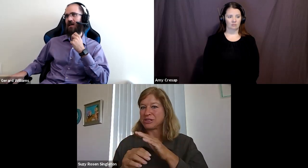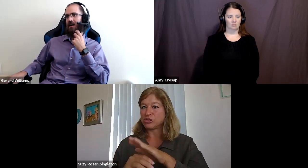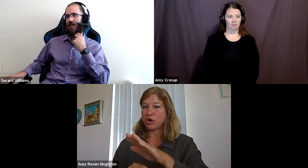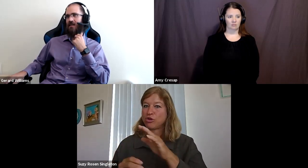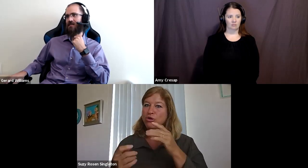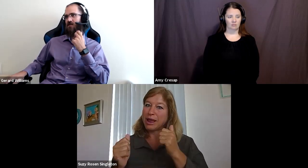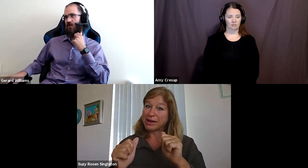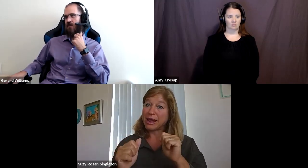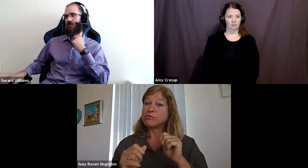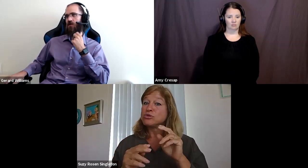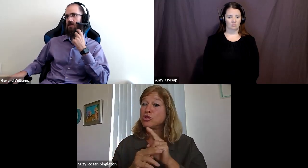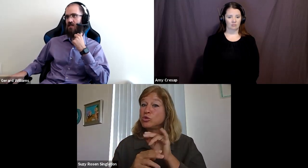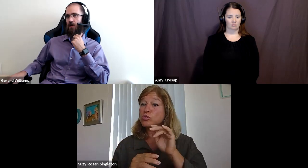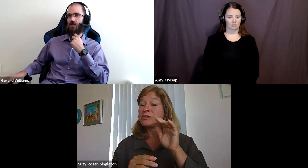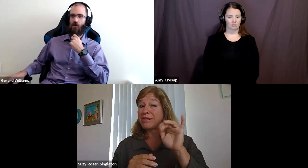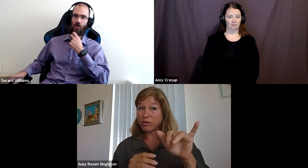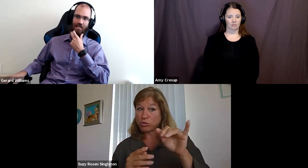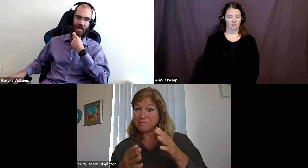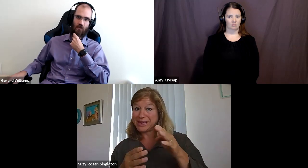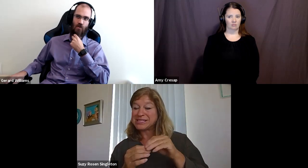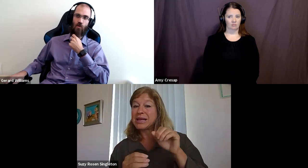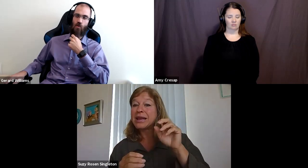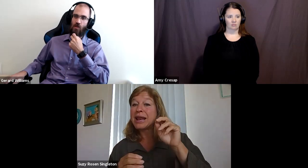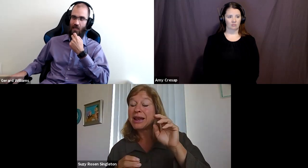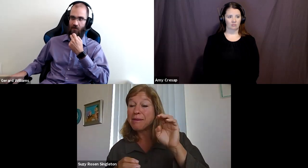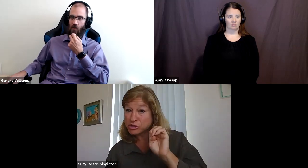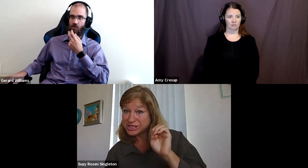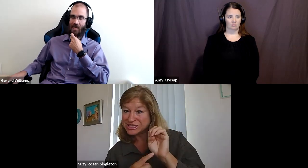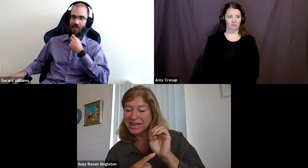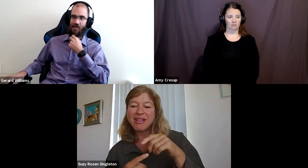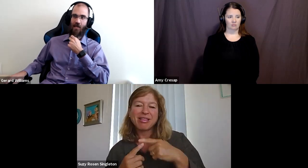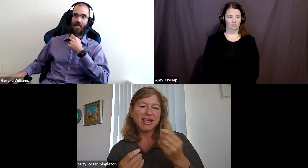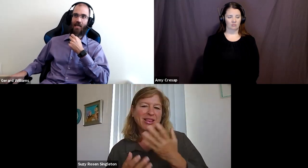accessibility of those things based on your attempts to use any of those means in the